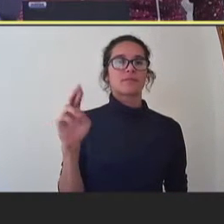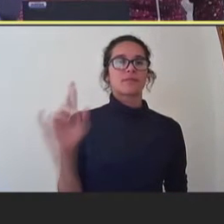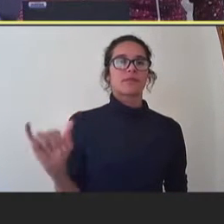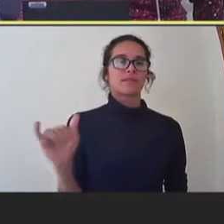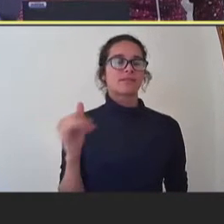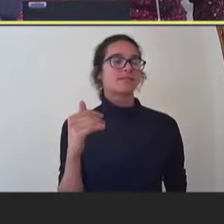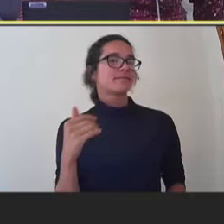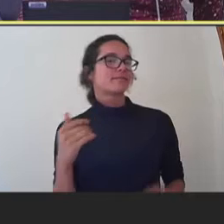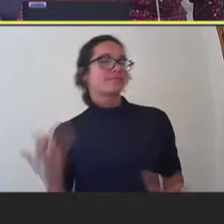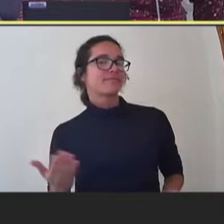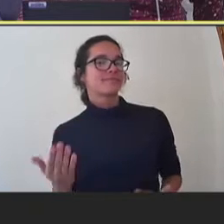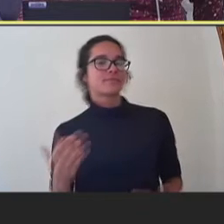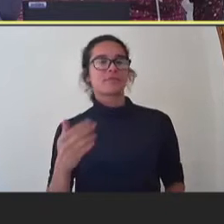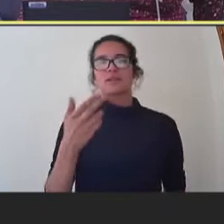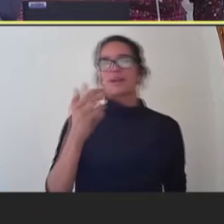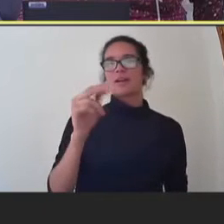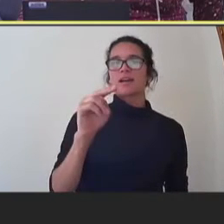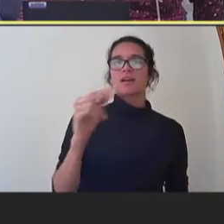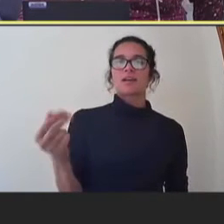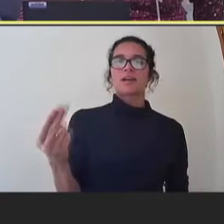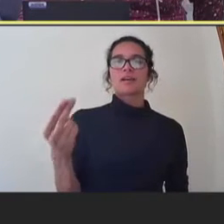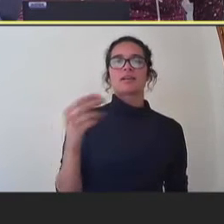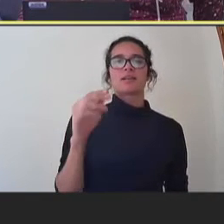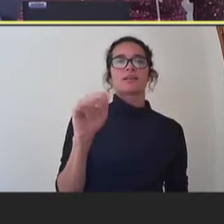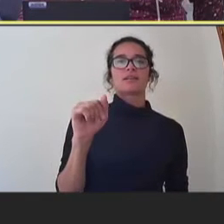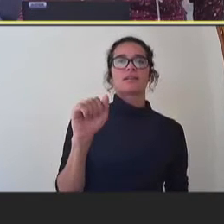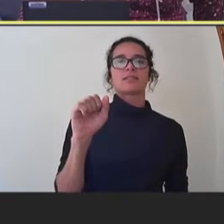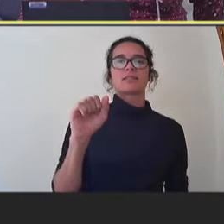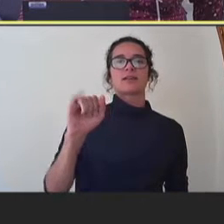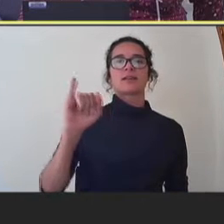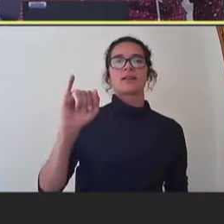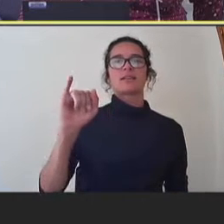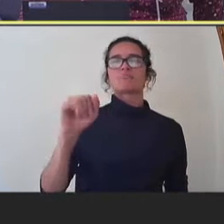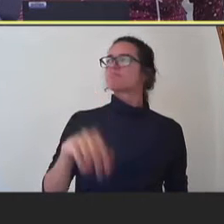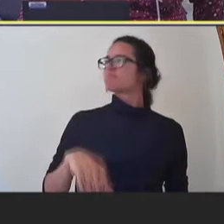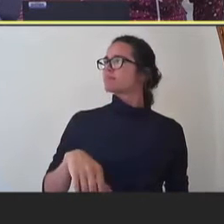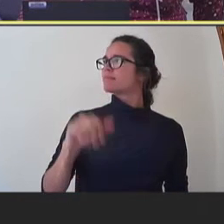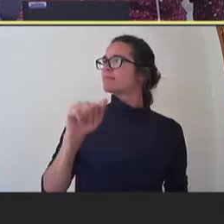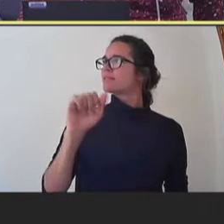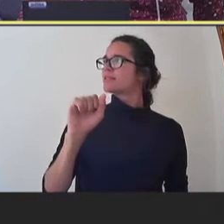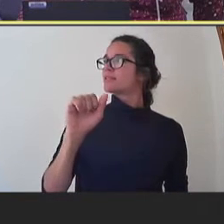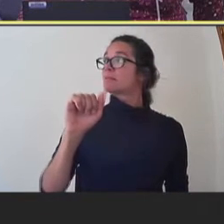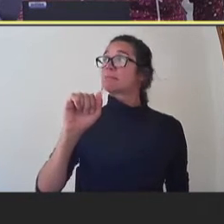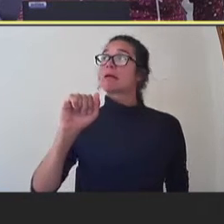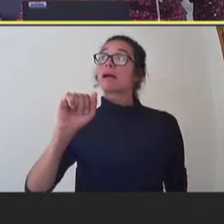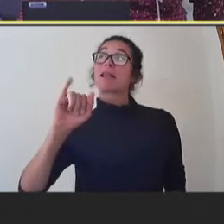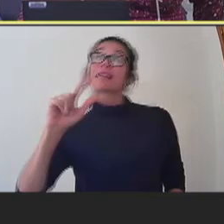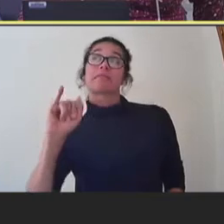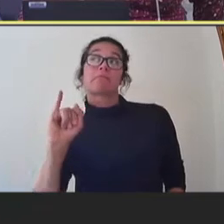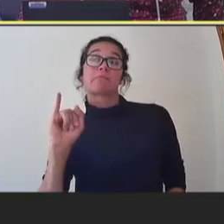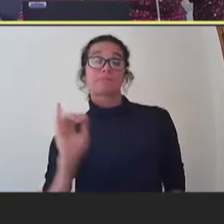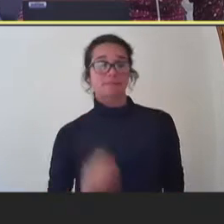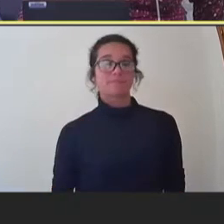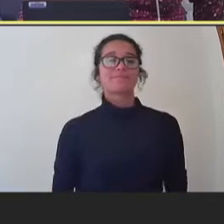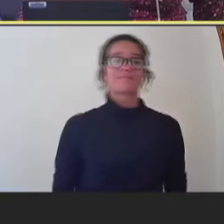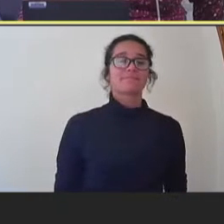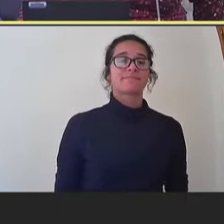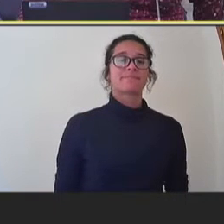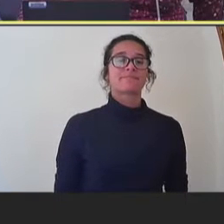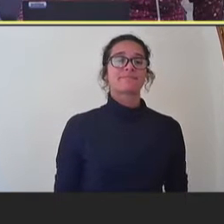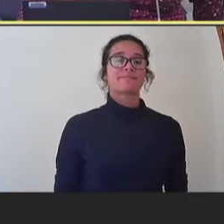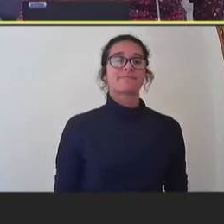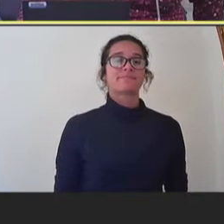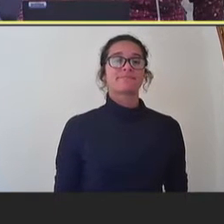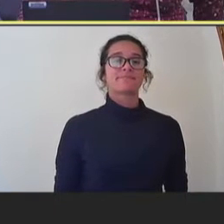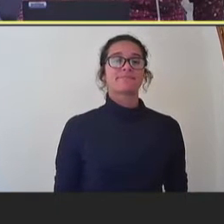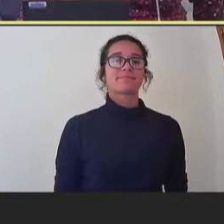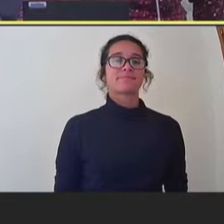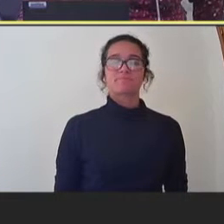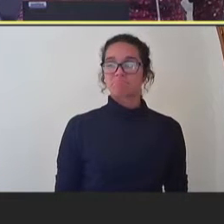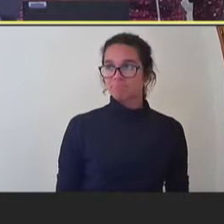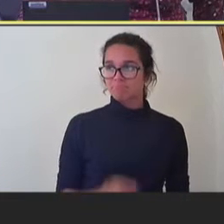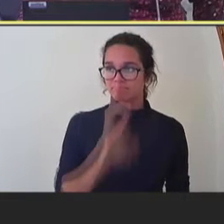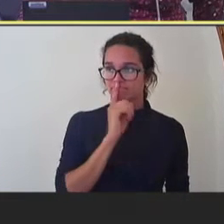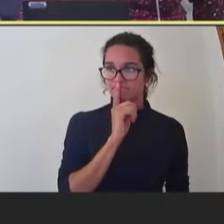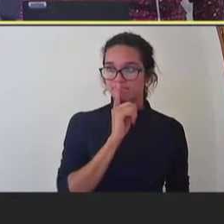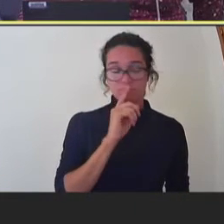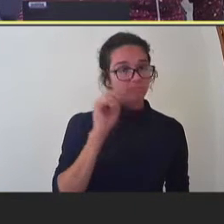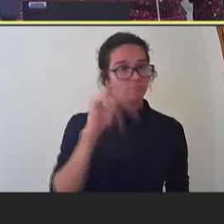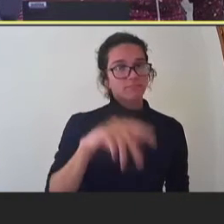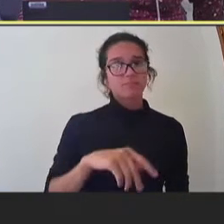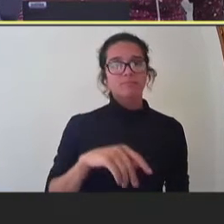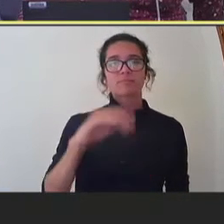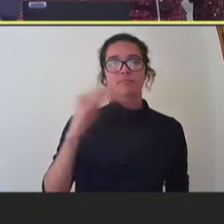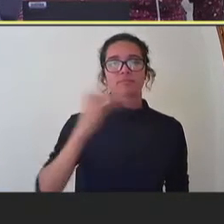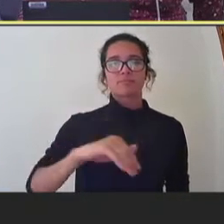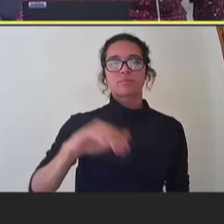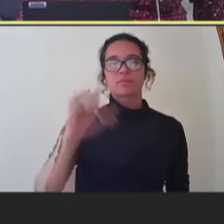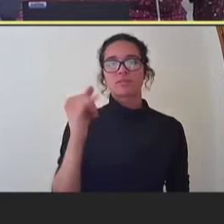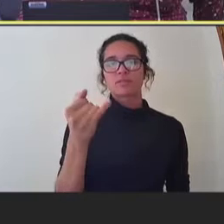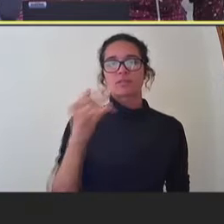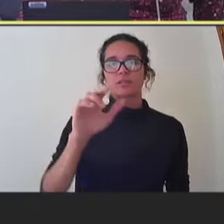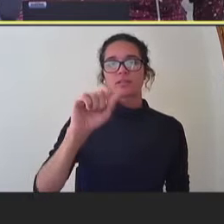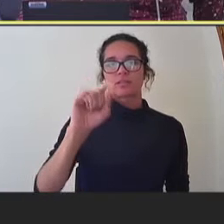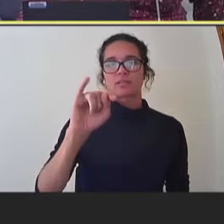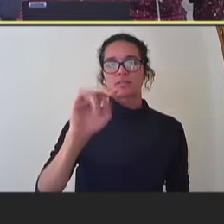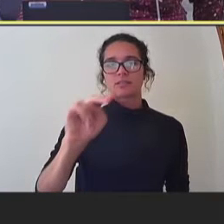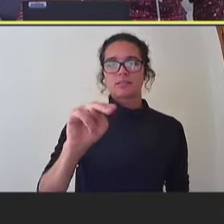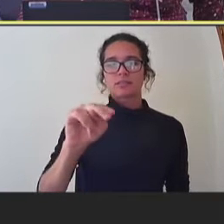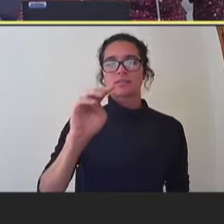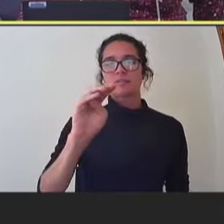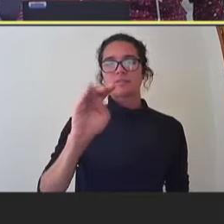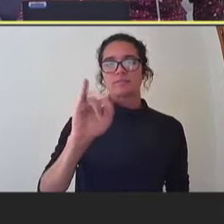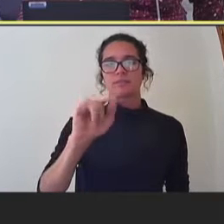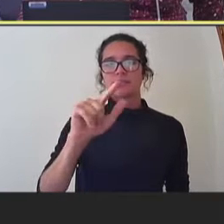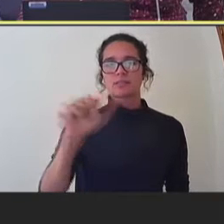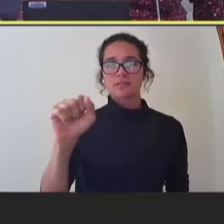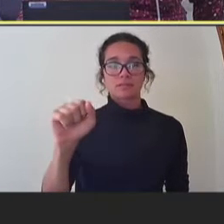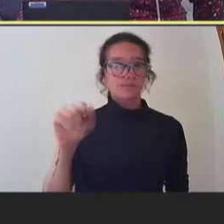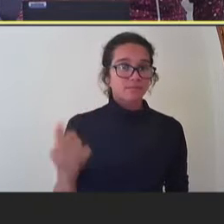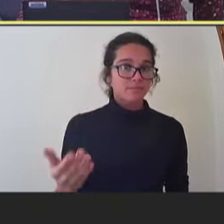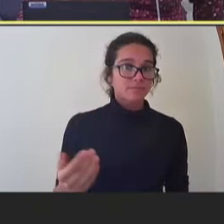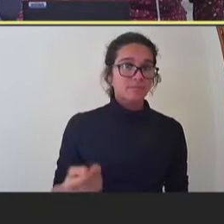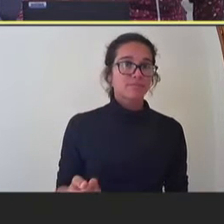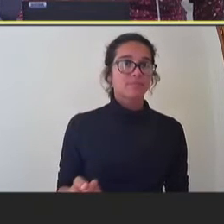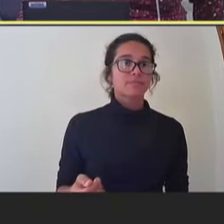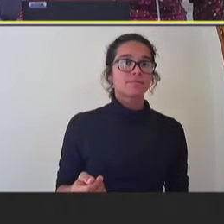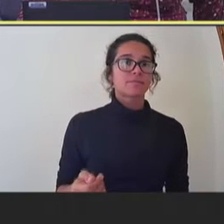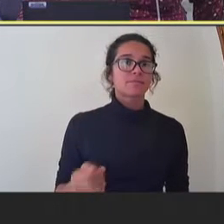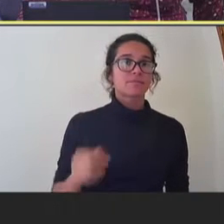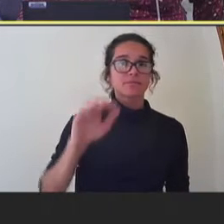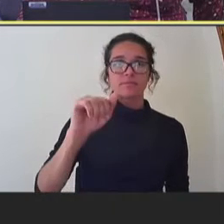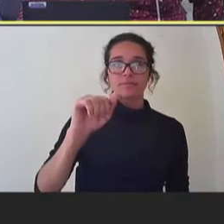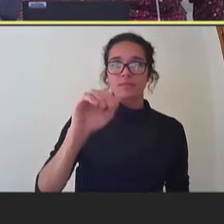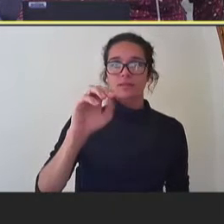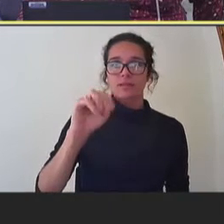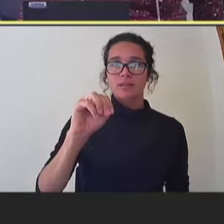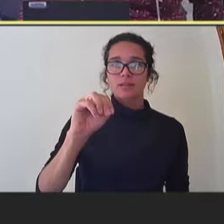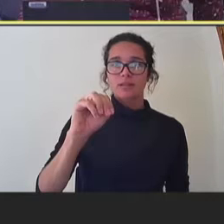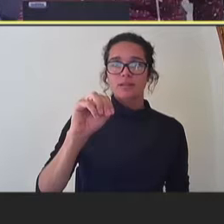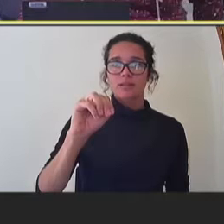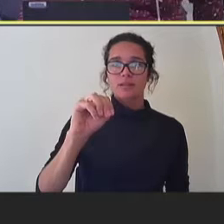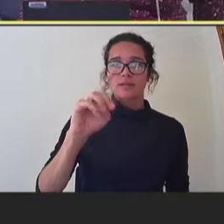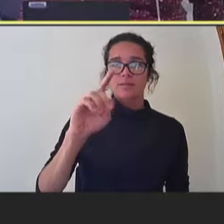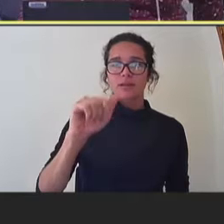Ann Aikin: Hana El Sahly? Okay. Justin Mills? Gemma [spelled phonetically] Armstrong.